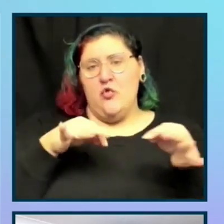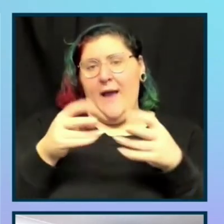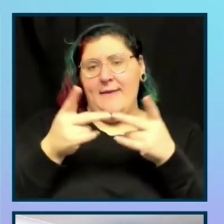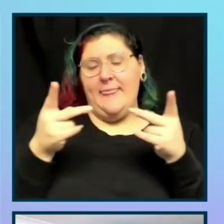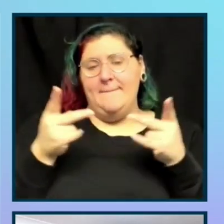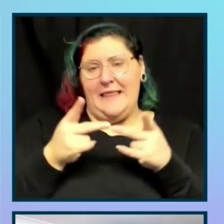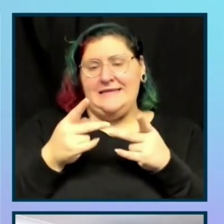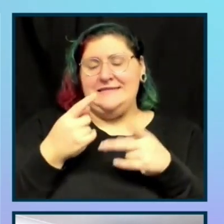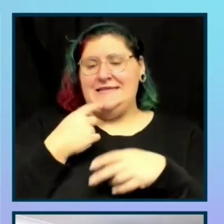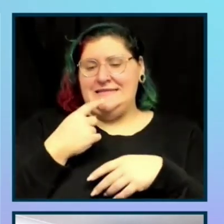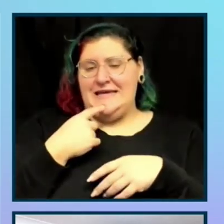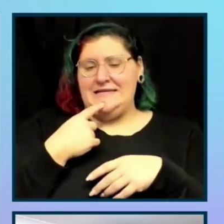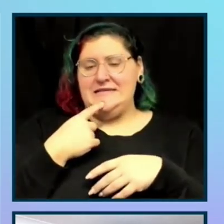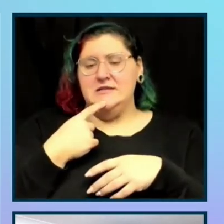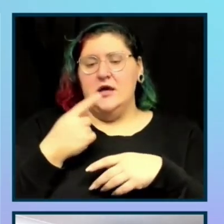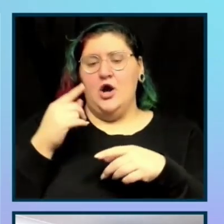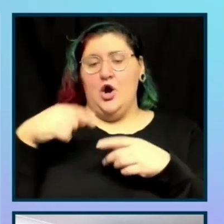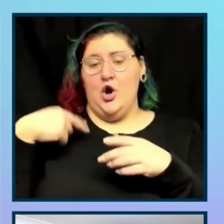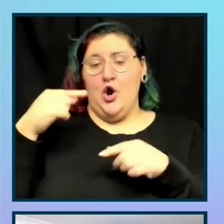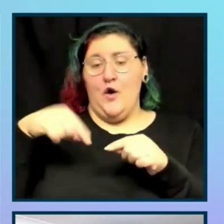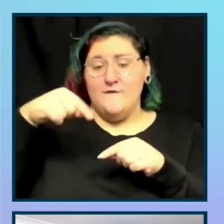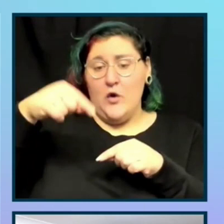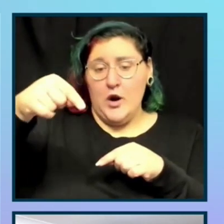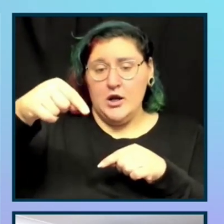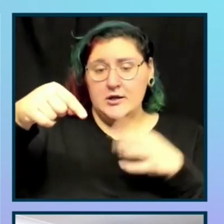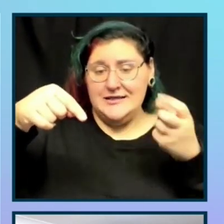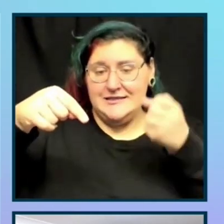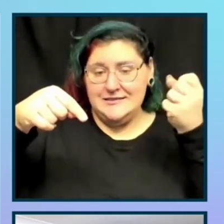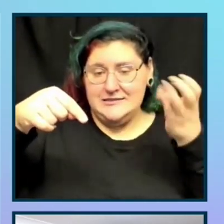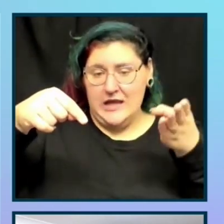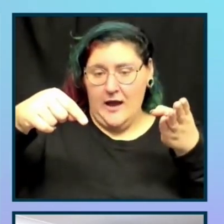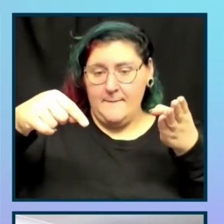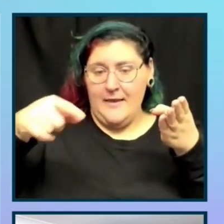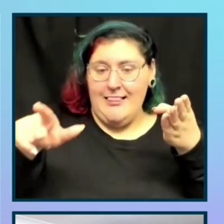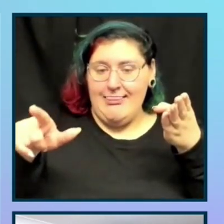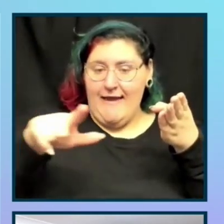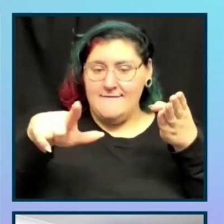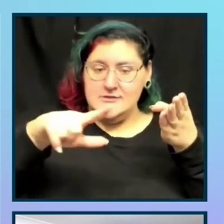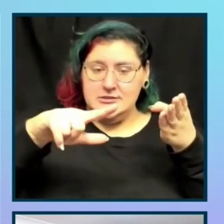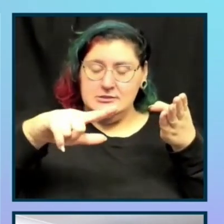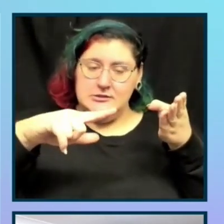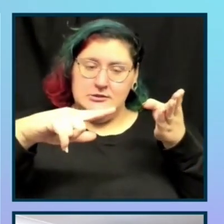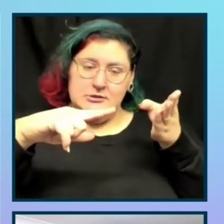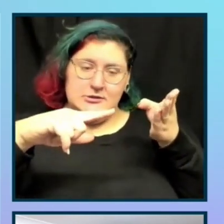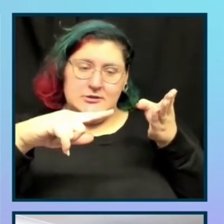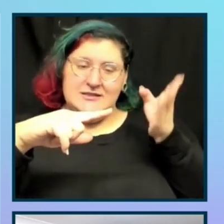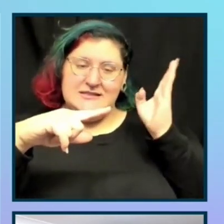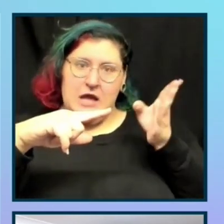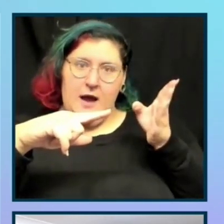And stop and left a bit and stop. And the ladder is right in front of you.